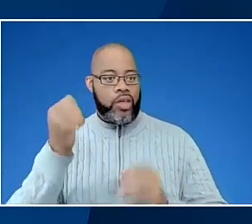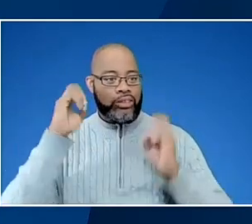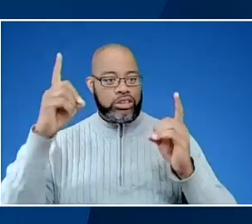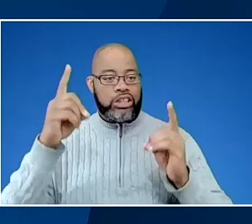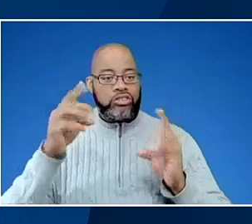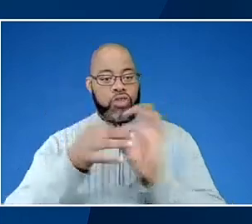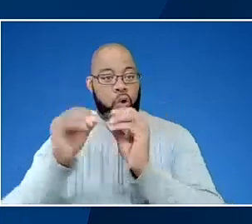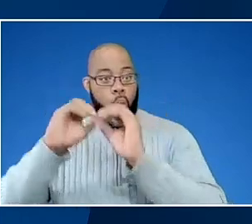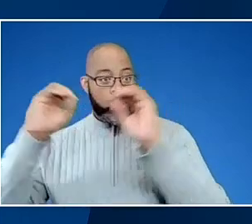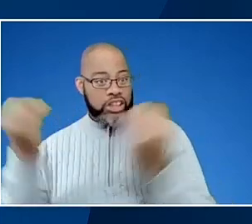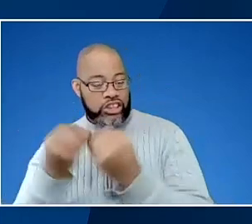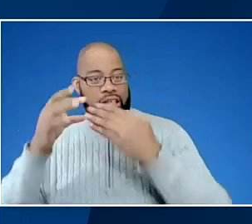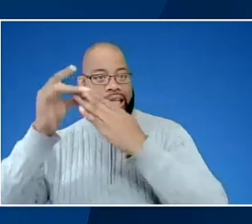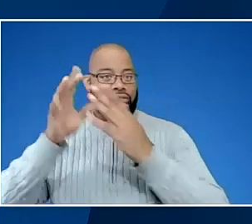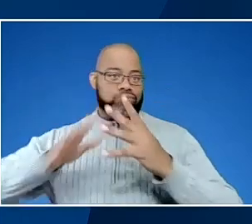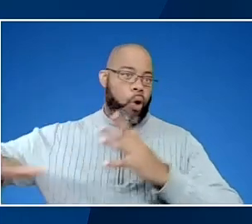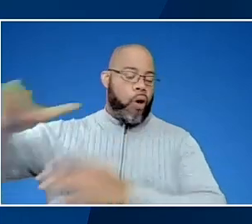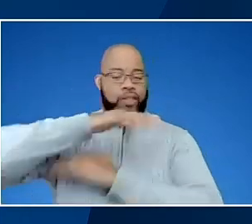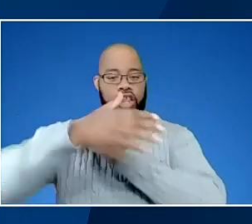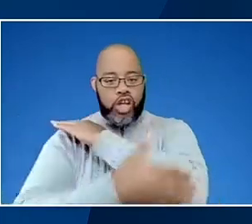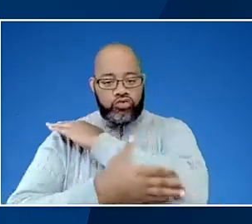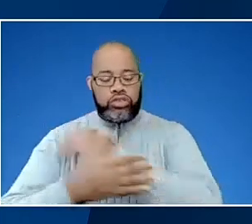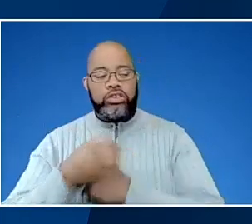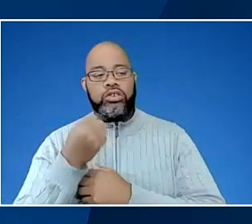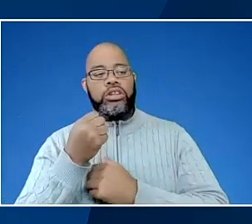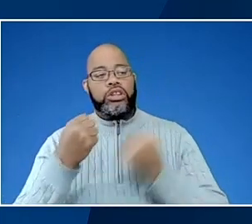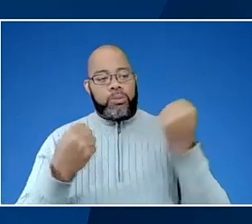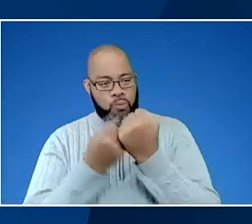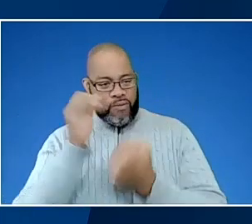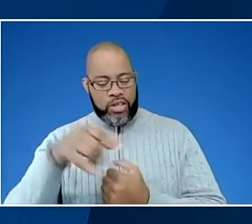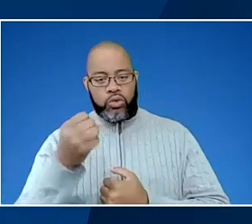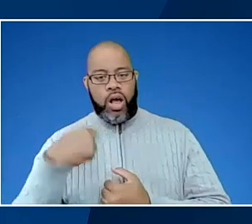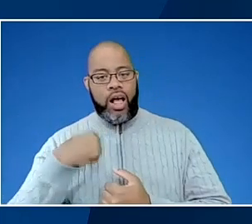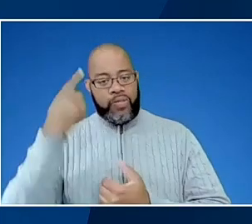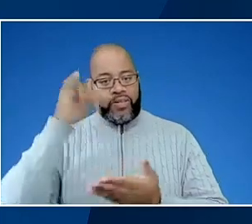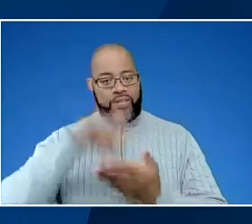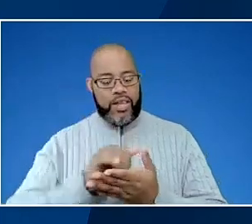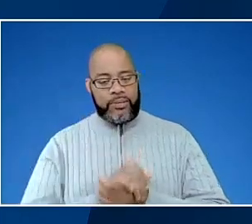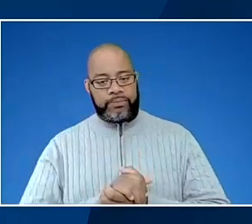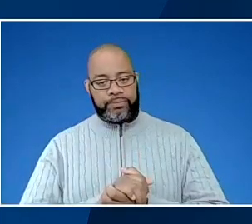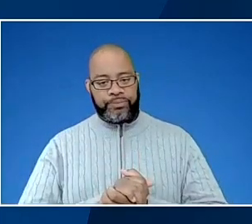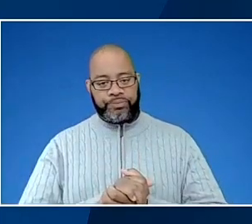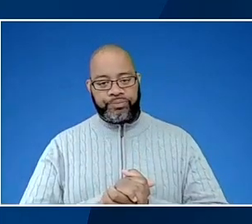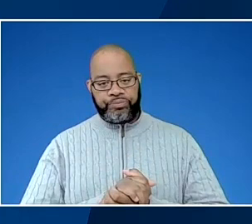leaders around the country in support of this. So I think there is broad support,